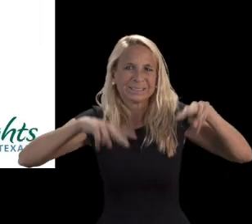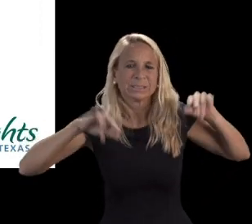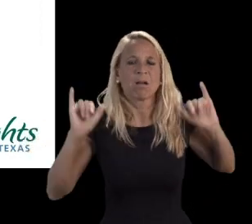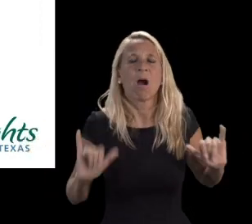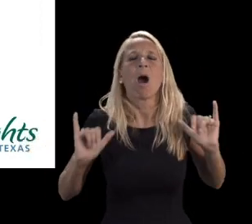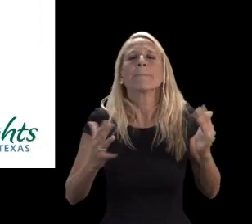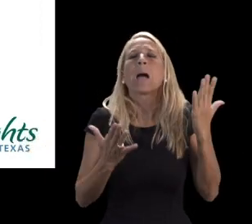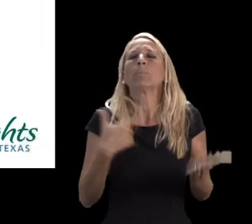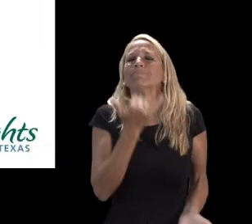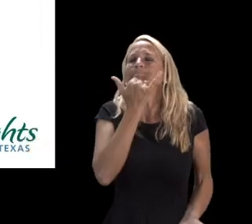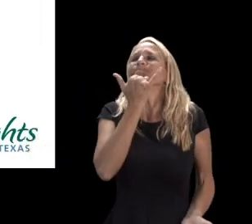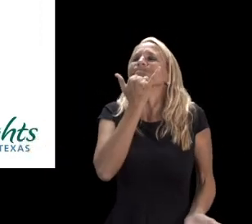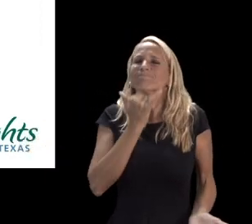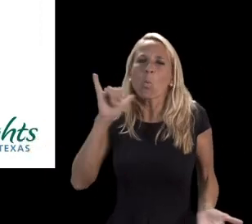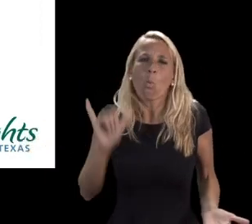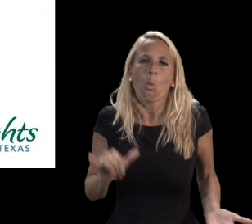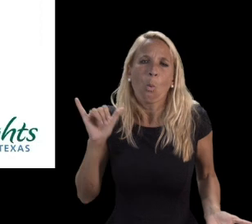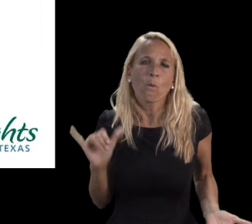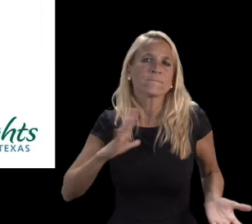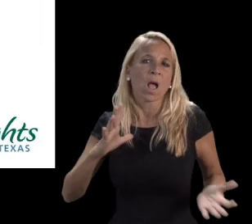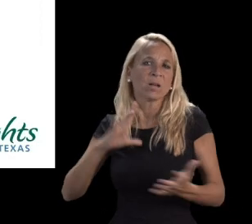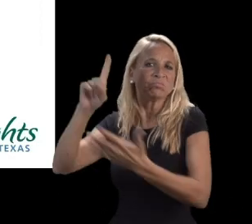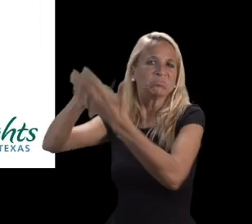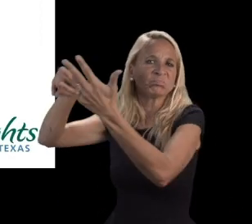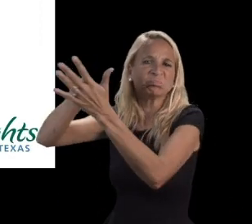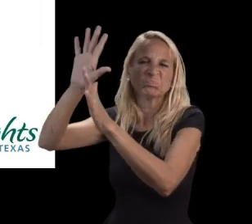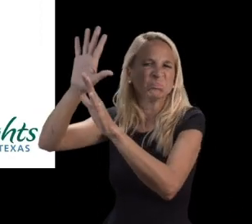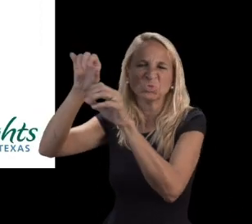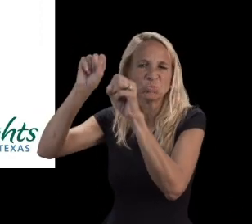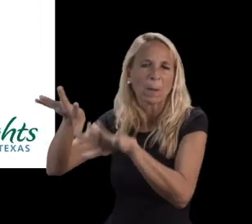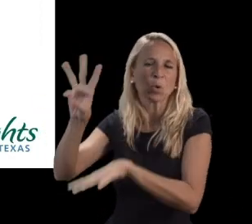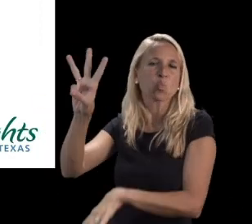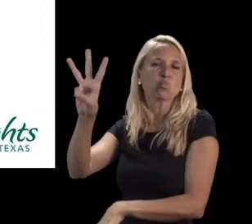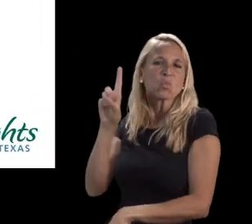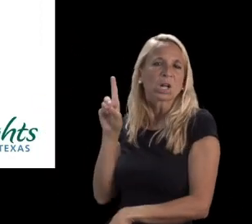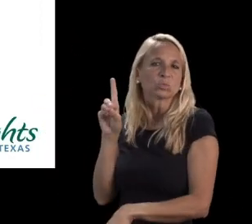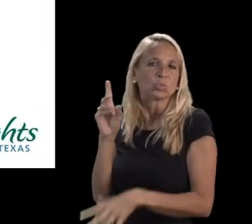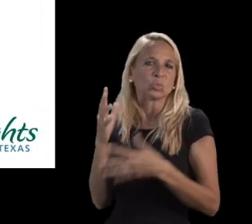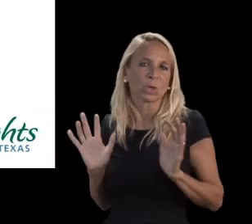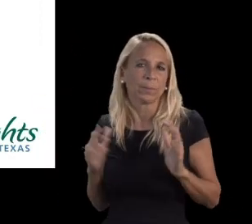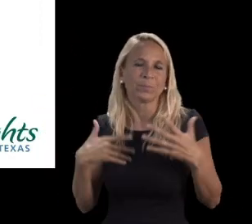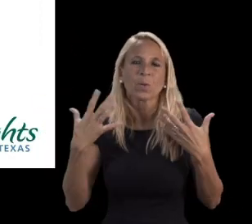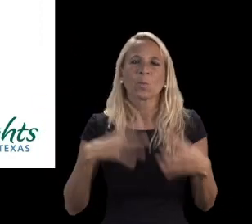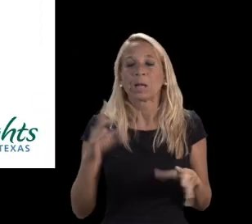and at that time you can withdraw. But don't be someone who says, okay, I'm not going to do it,